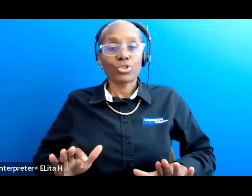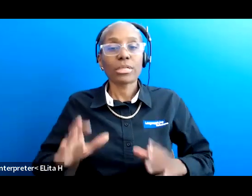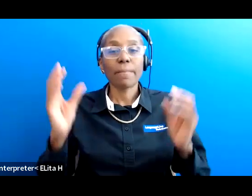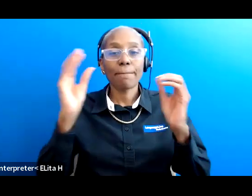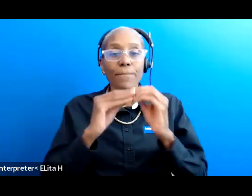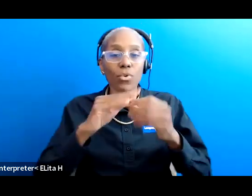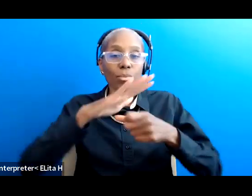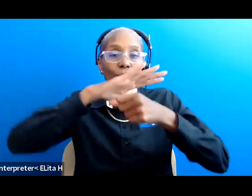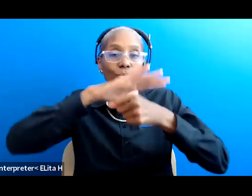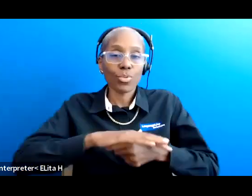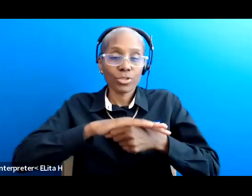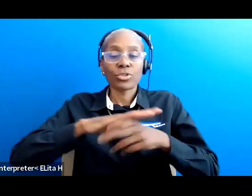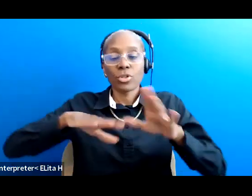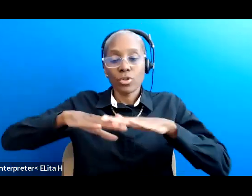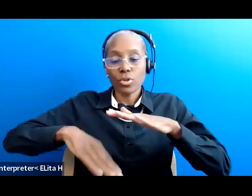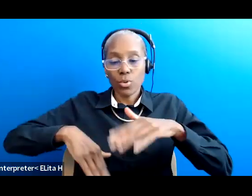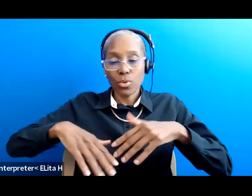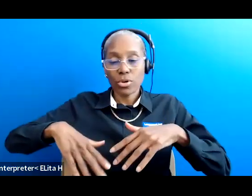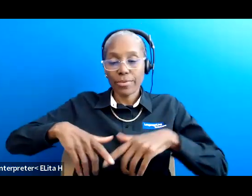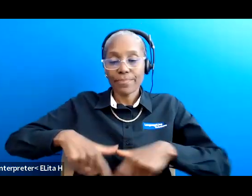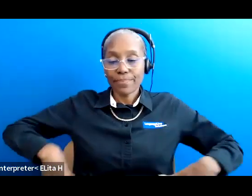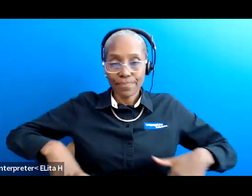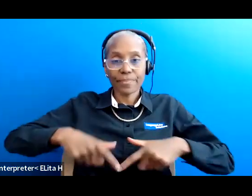in the lower abdomen, which will cause a spontaneous voiding.